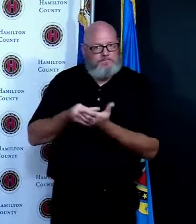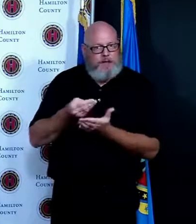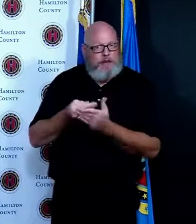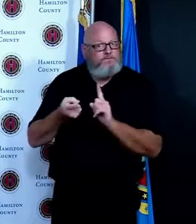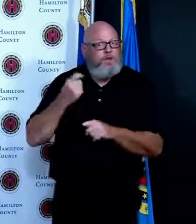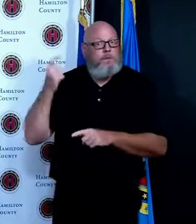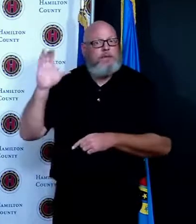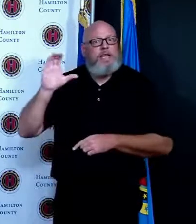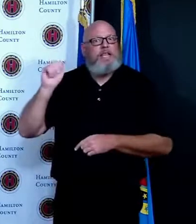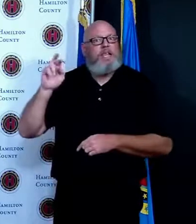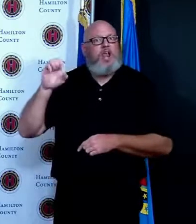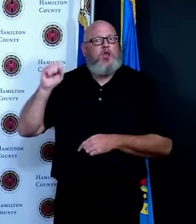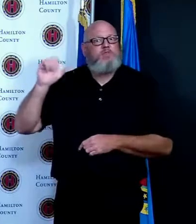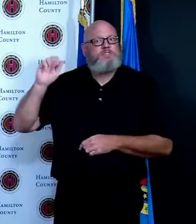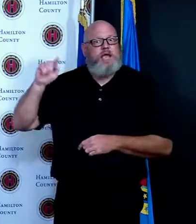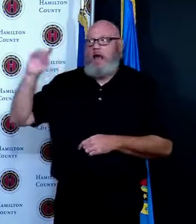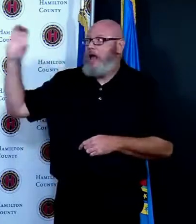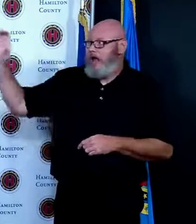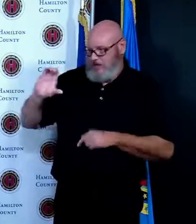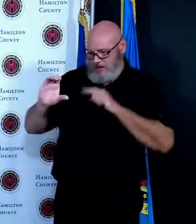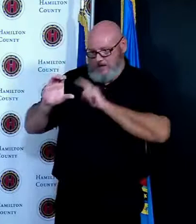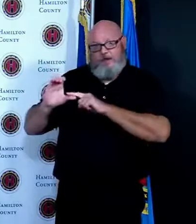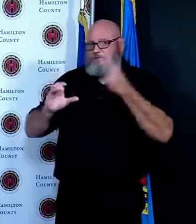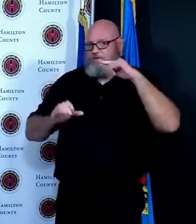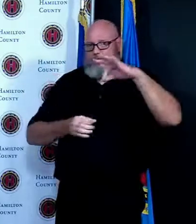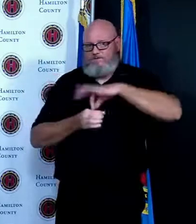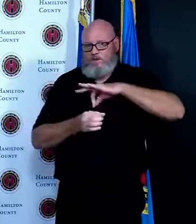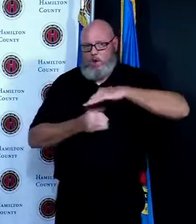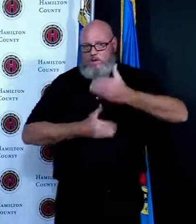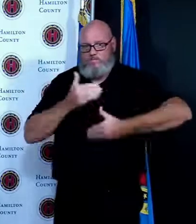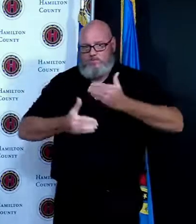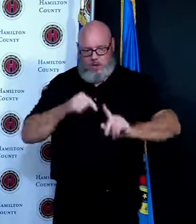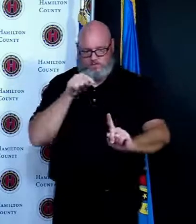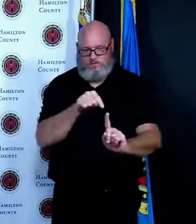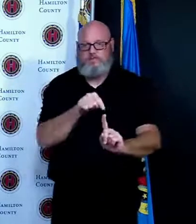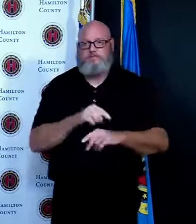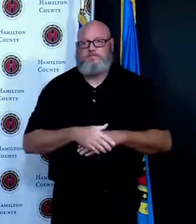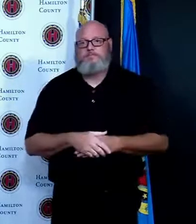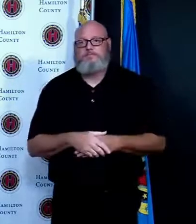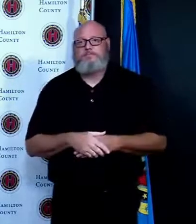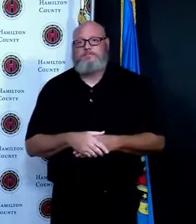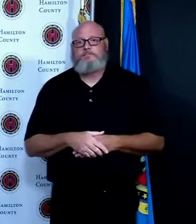sent a letter to the BOE just as a reminder you know if those dollars aren't sufficient please